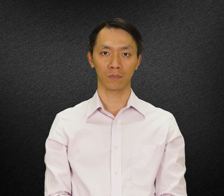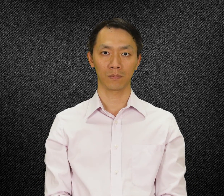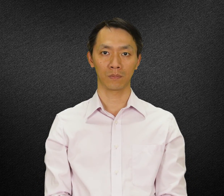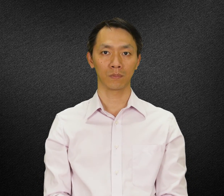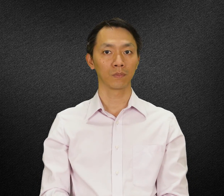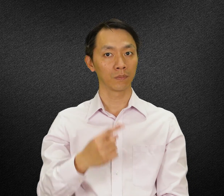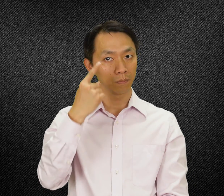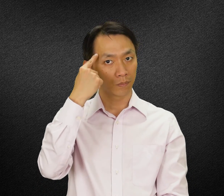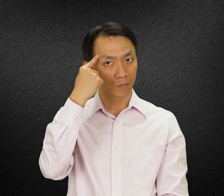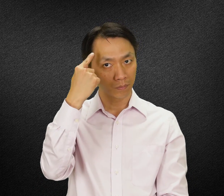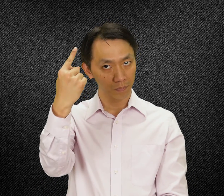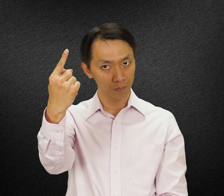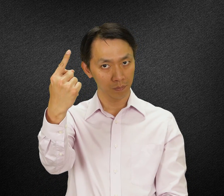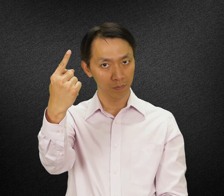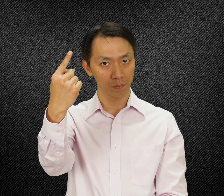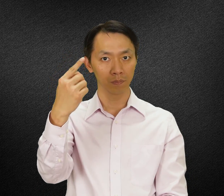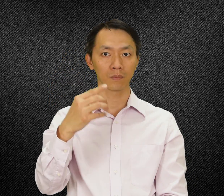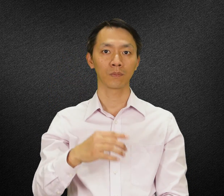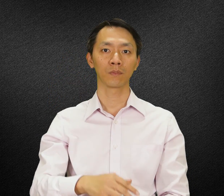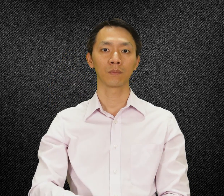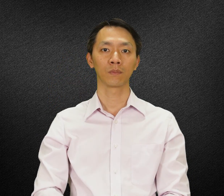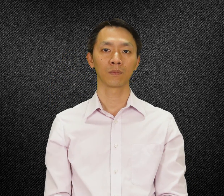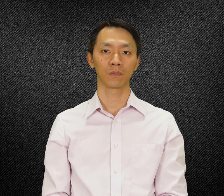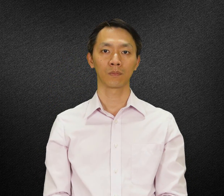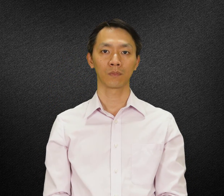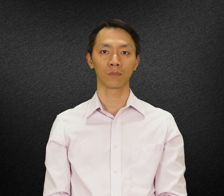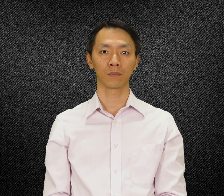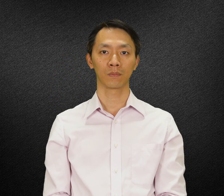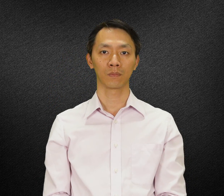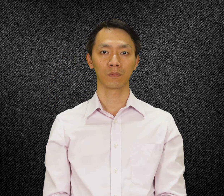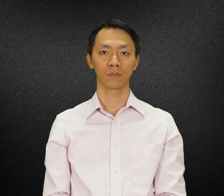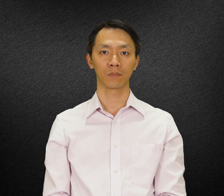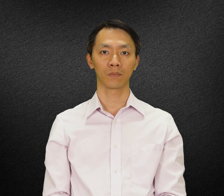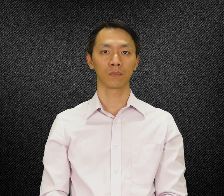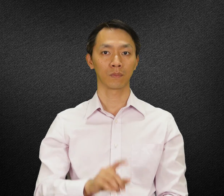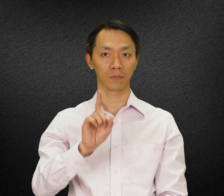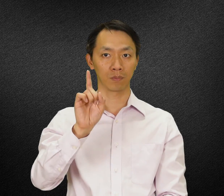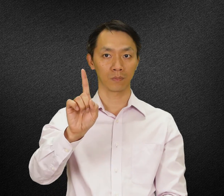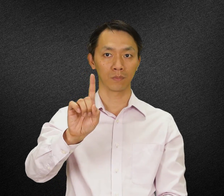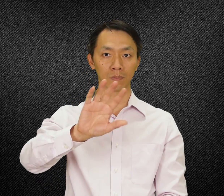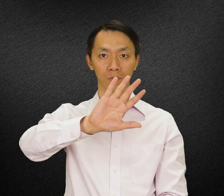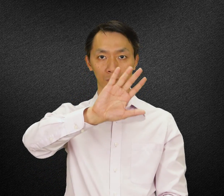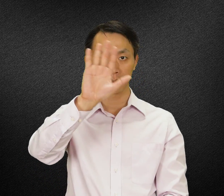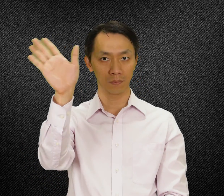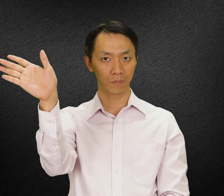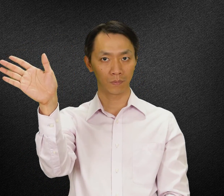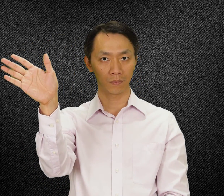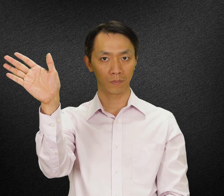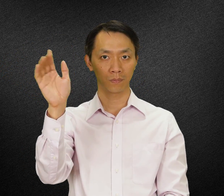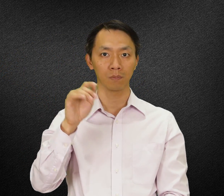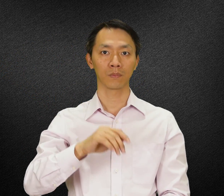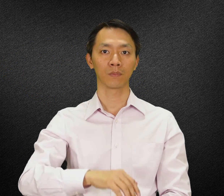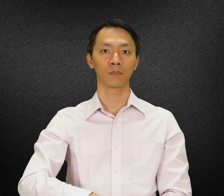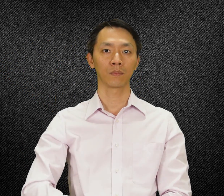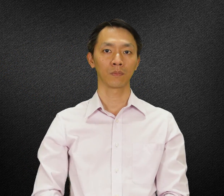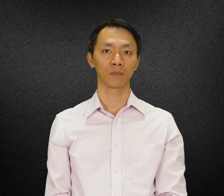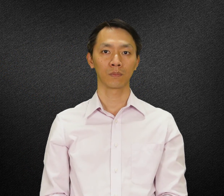one day (version a) one day (version b)